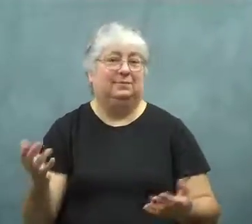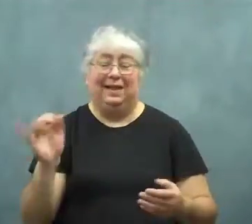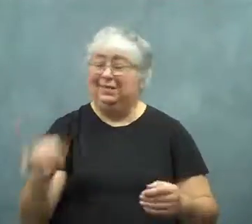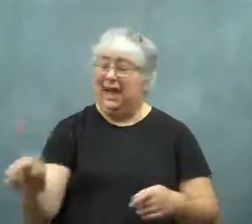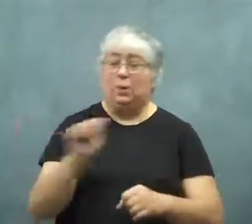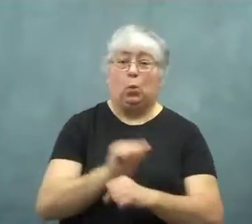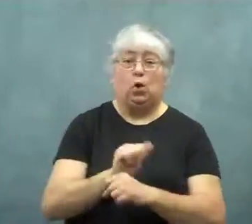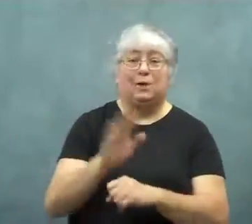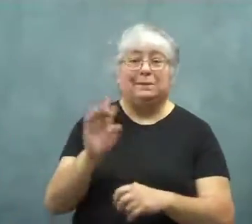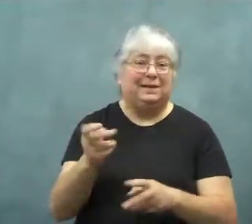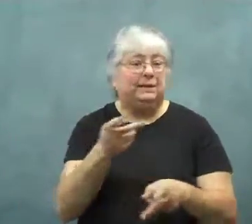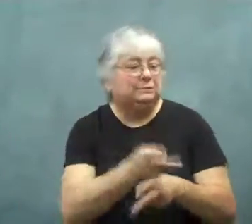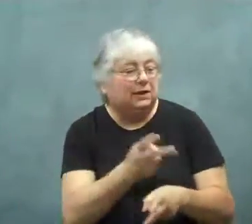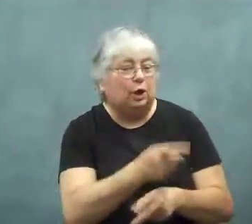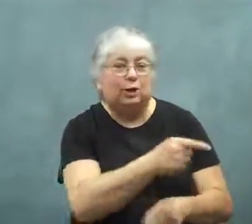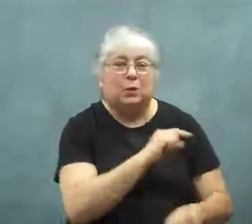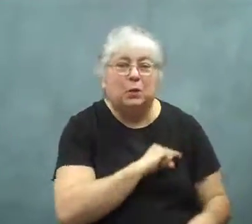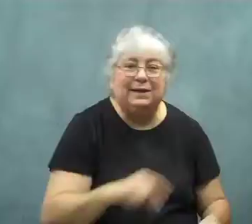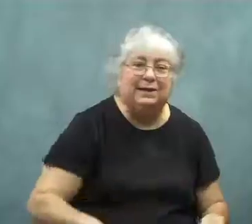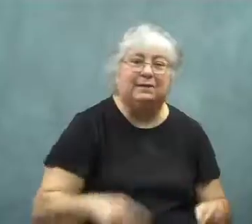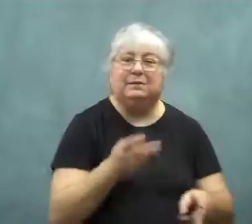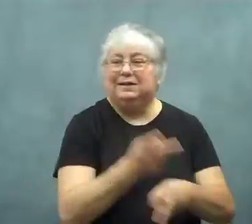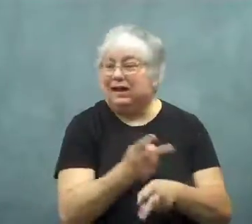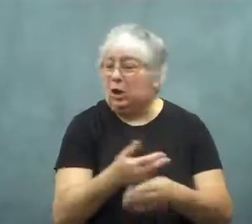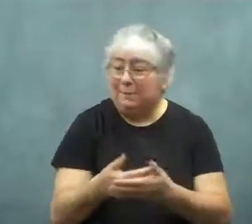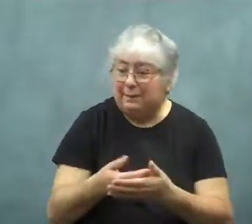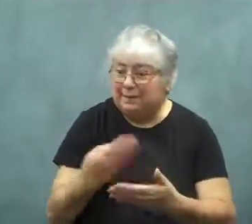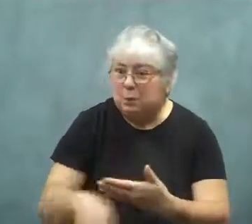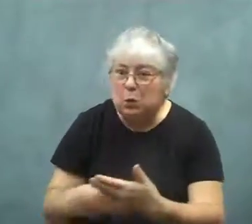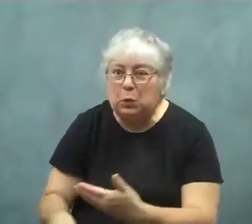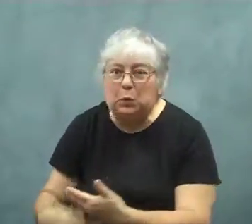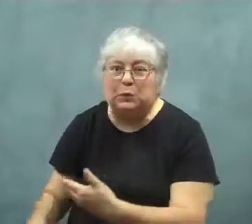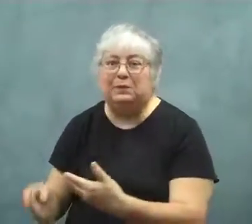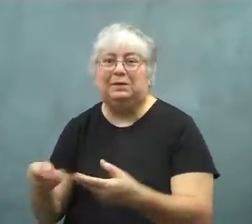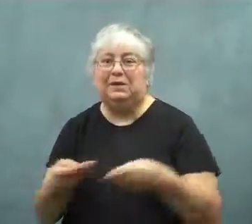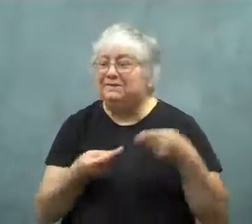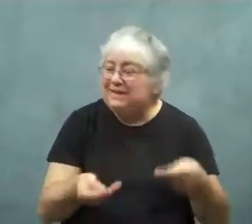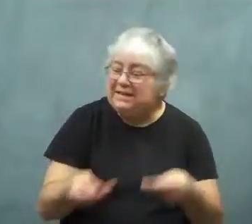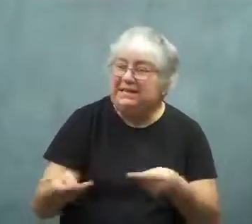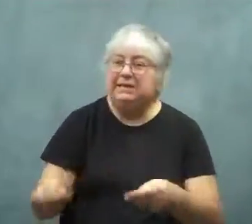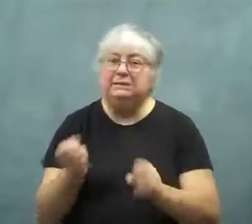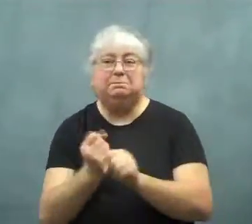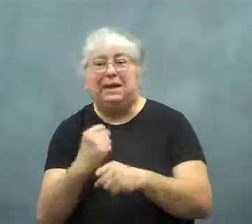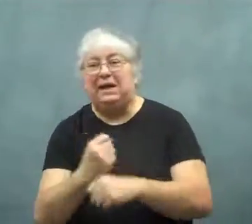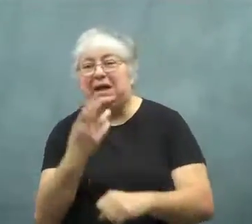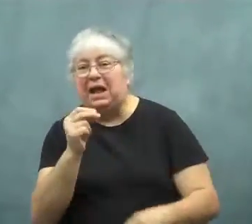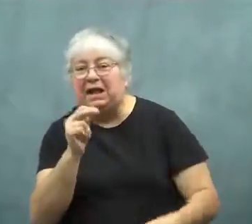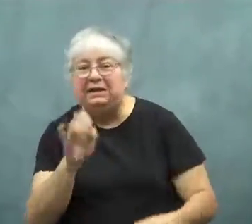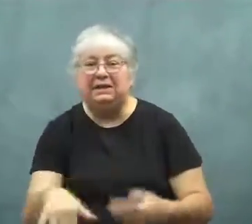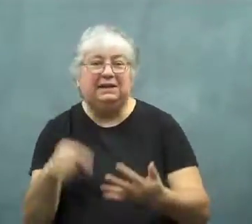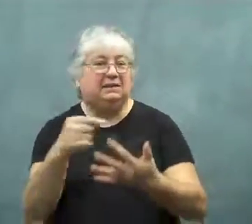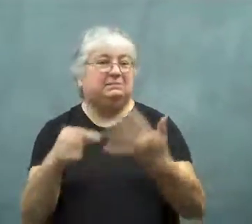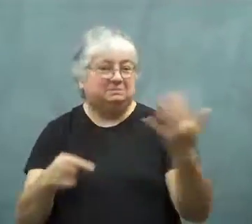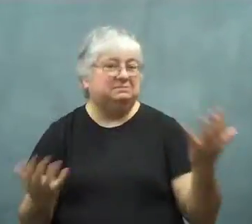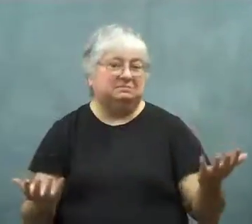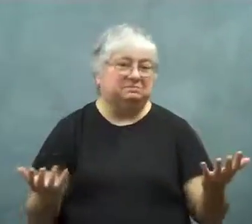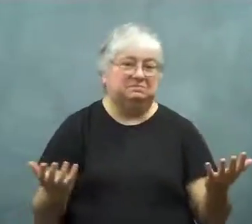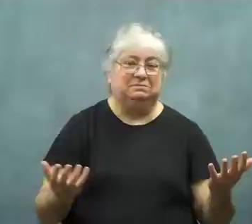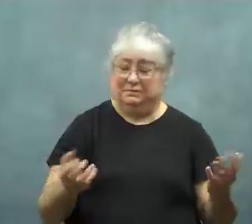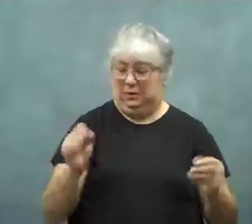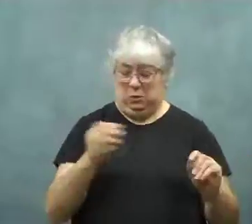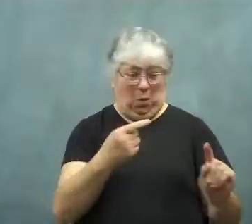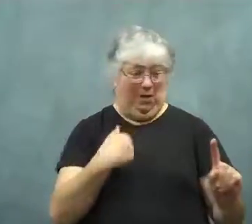These worker bees take care of the queen, her babies,